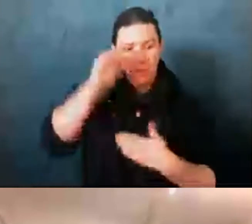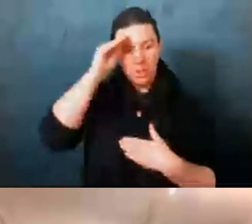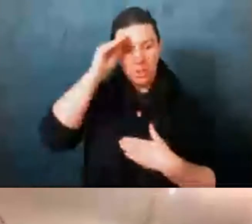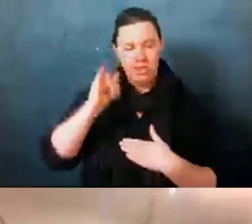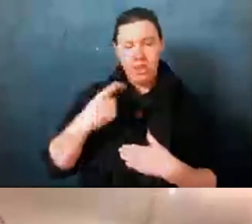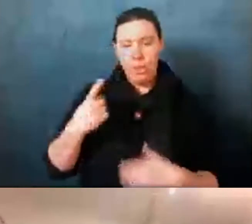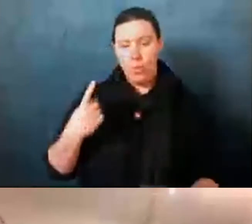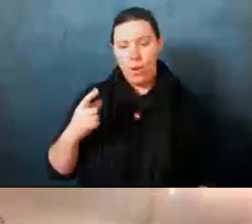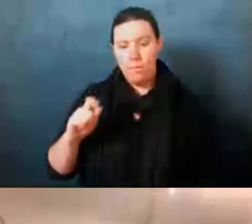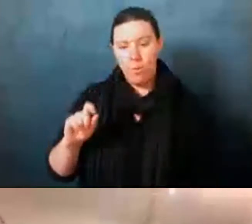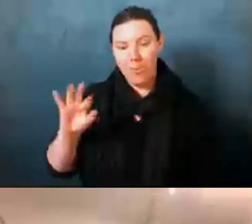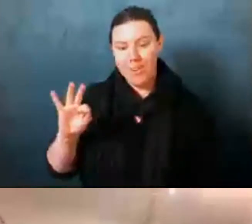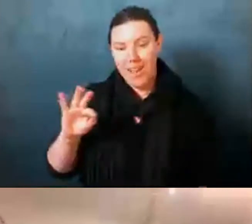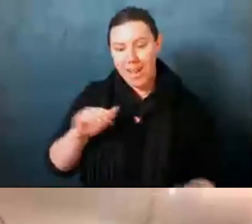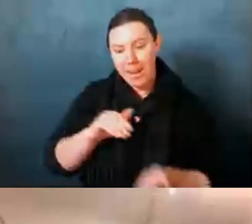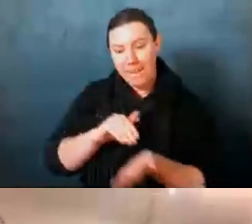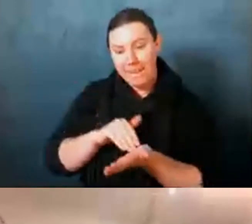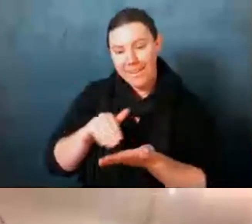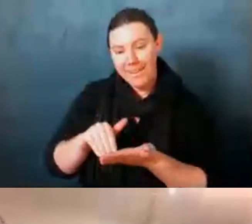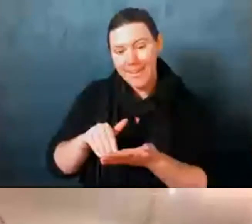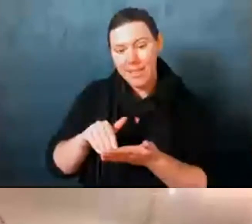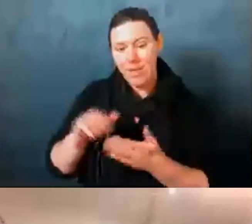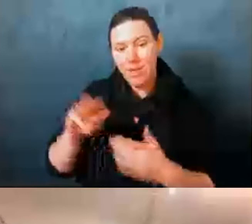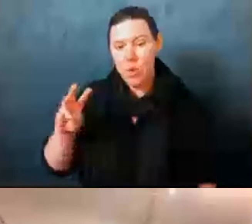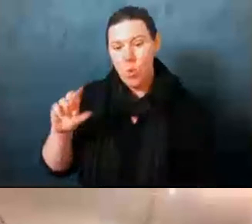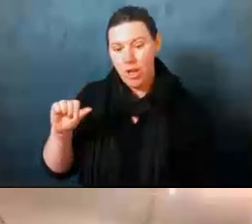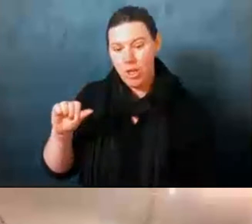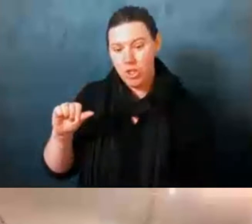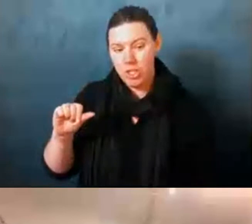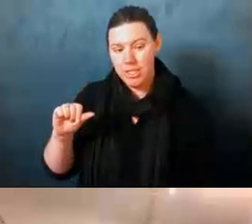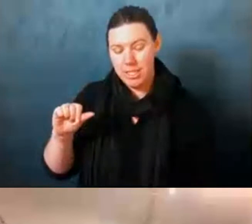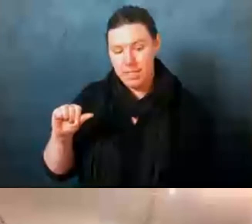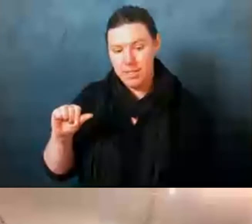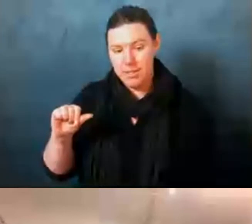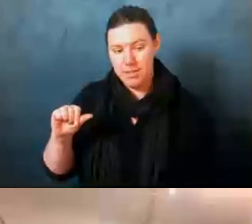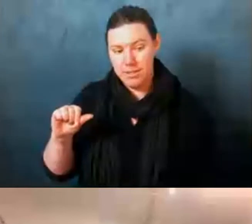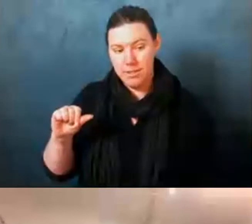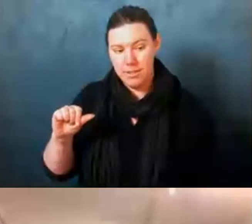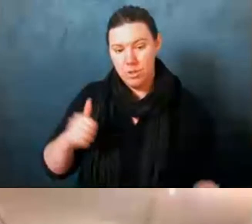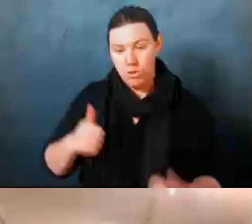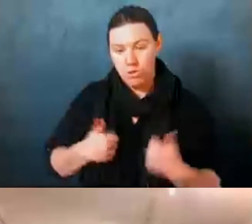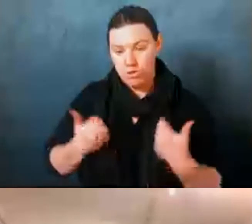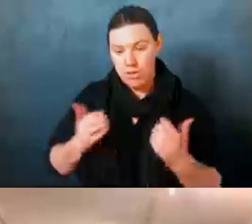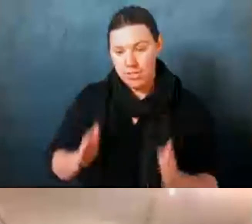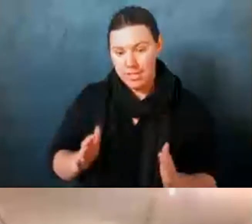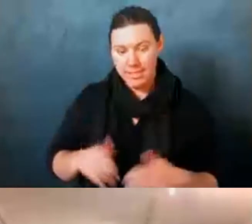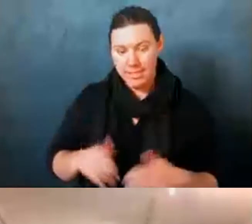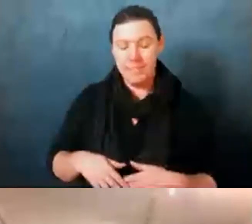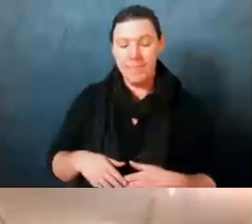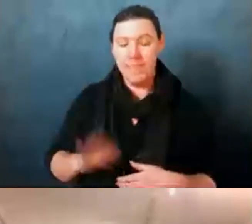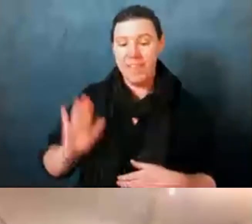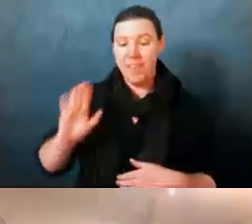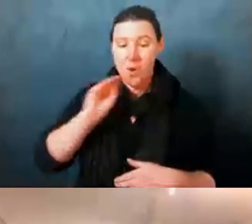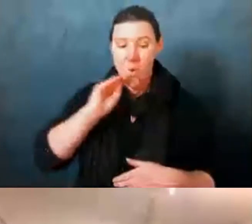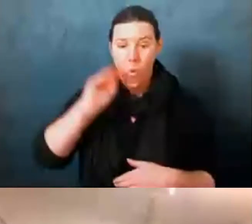that 1.9 million Washingtonians live in communities where, to get to the closest ophthalmologists,